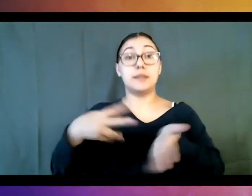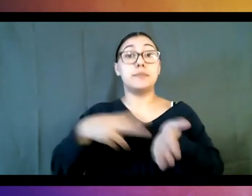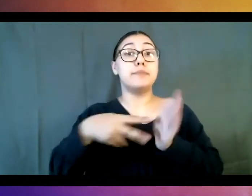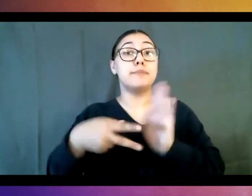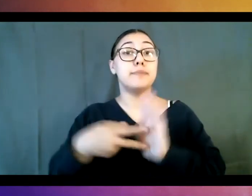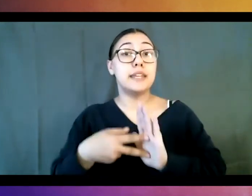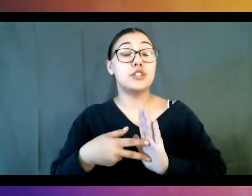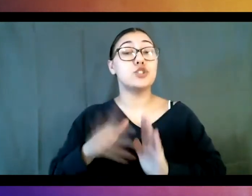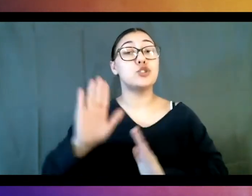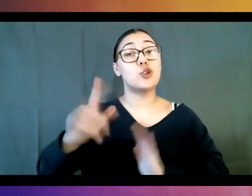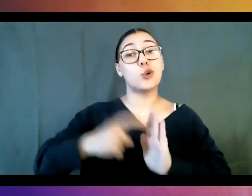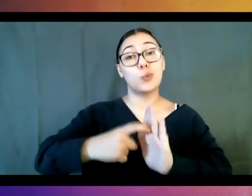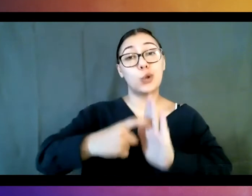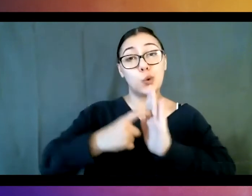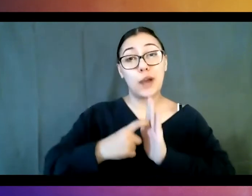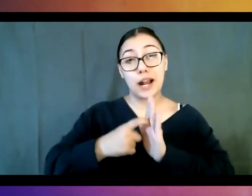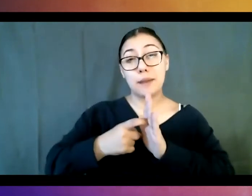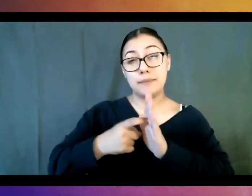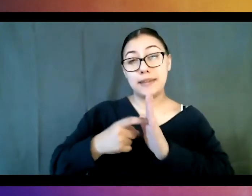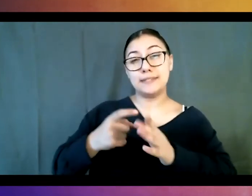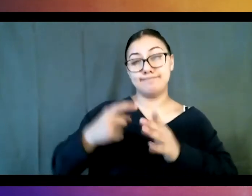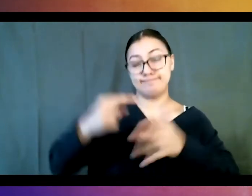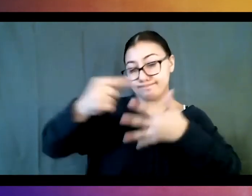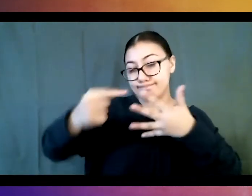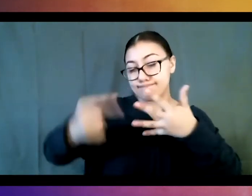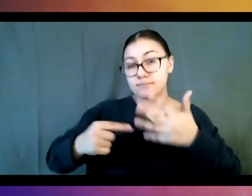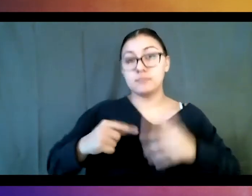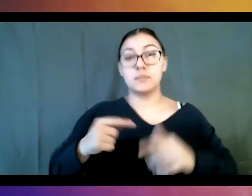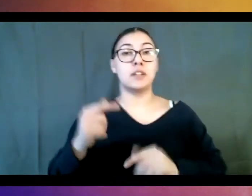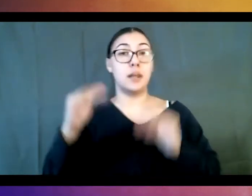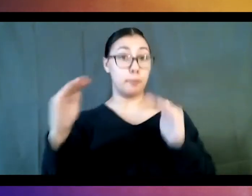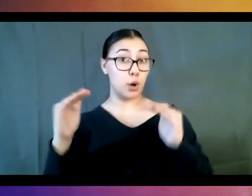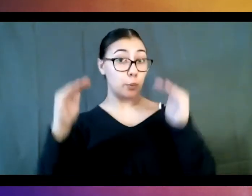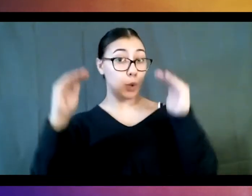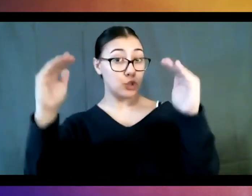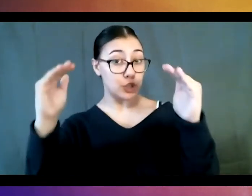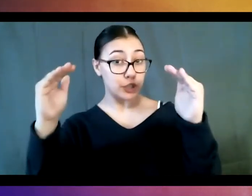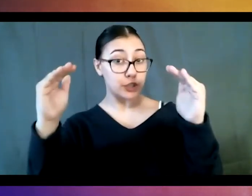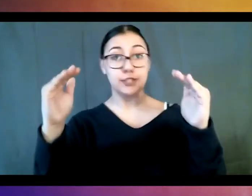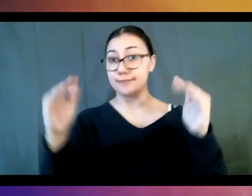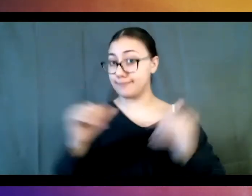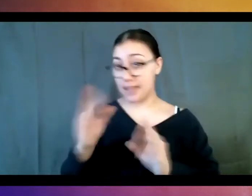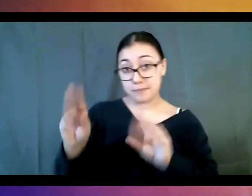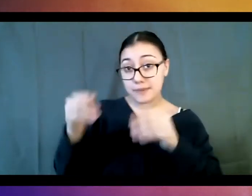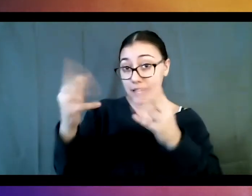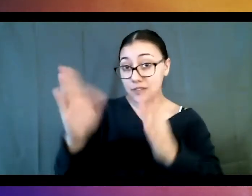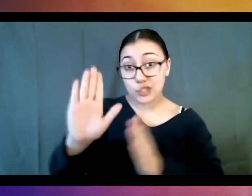training opportunities, promotions, and the like.